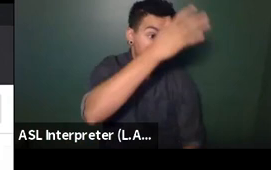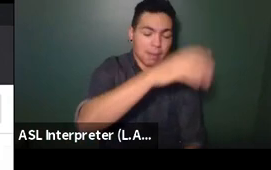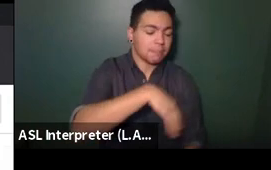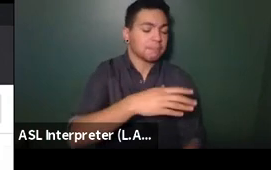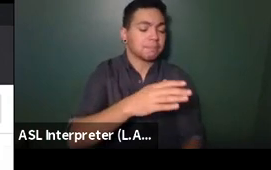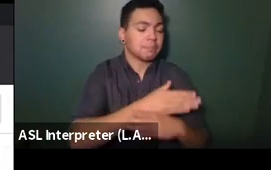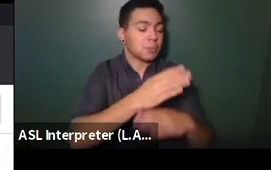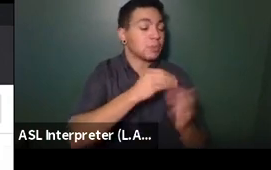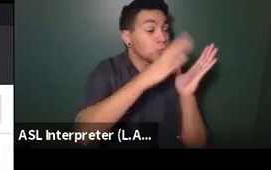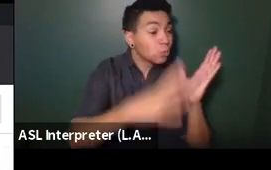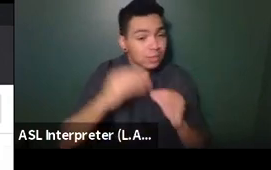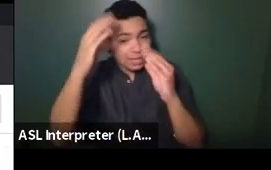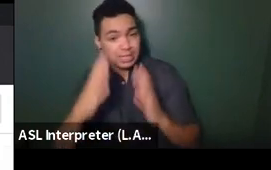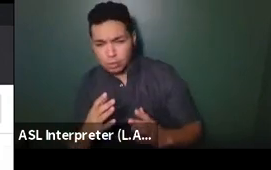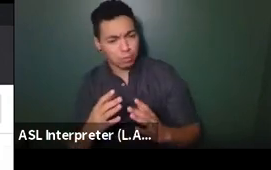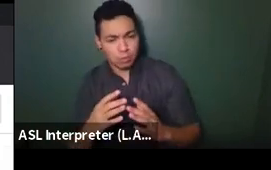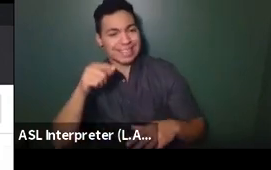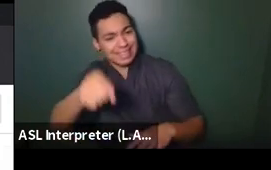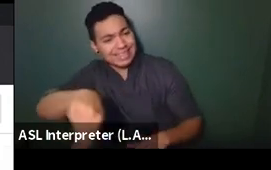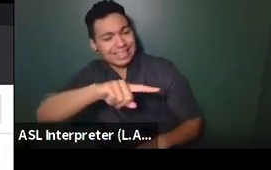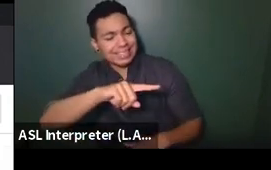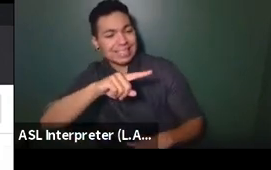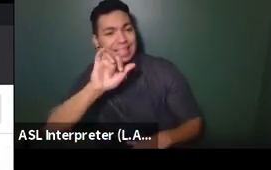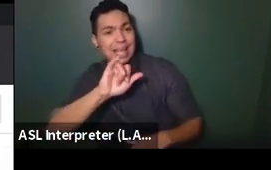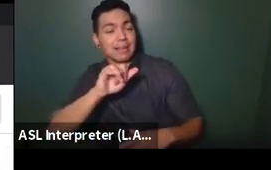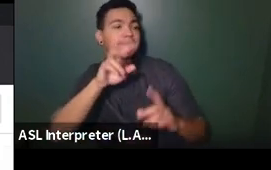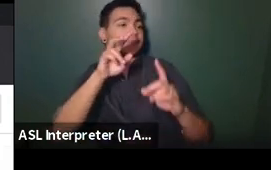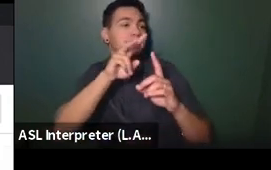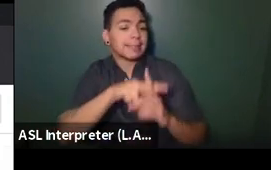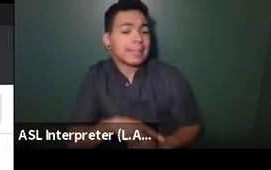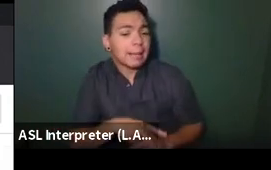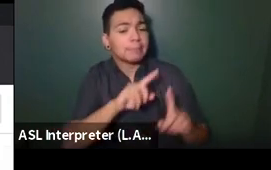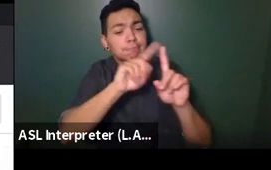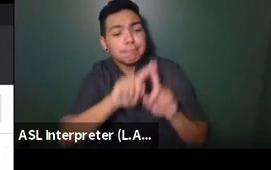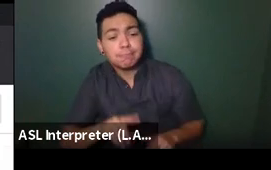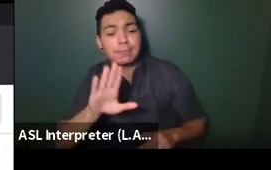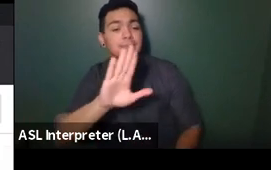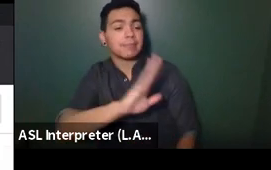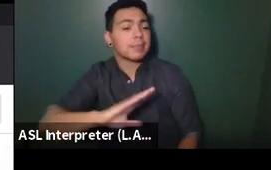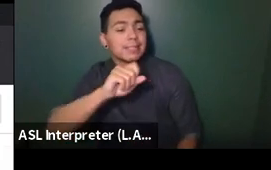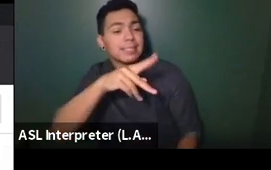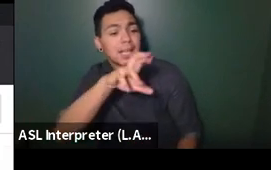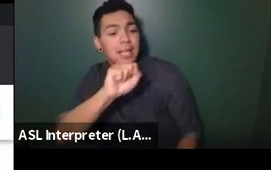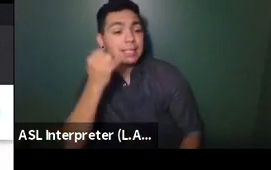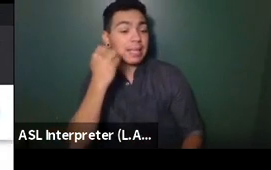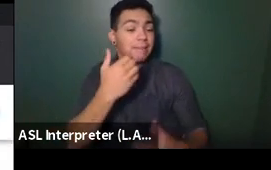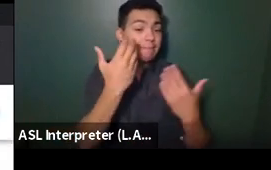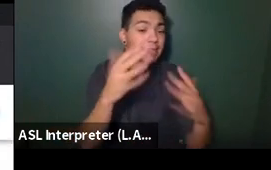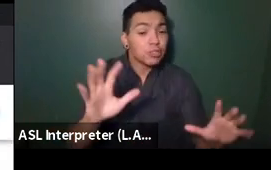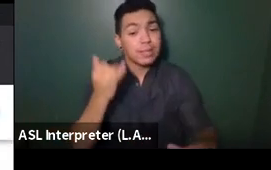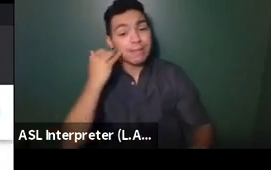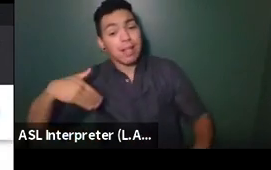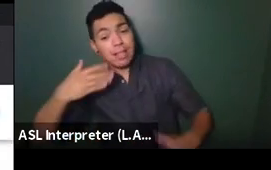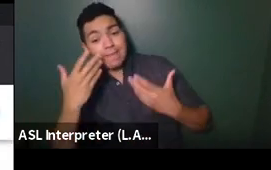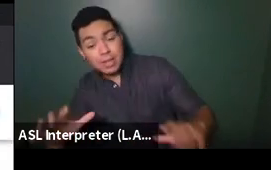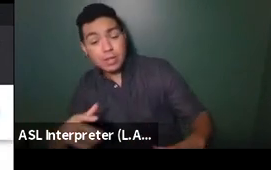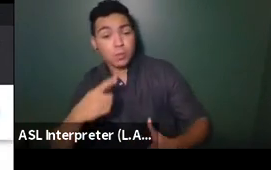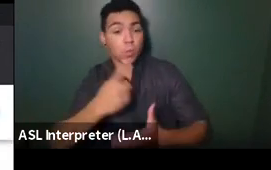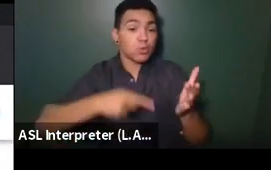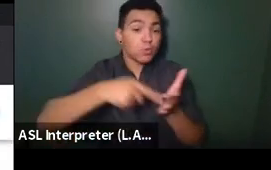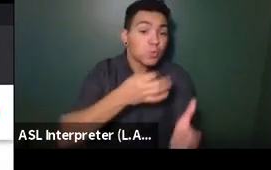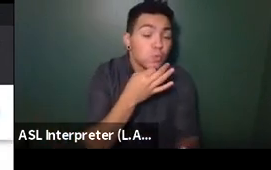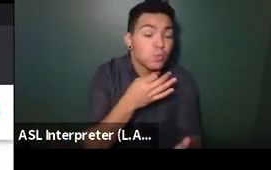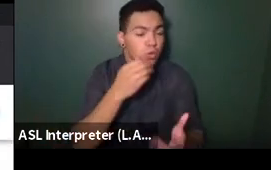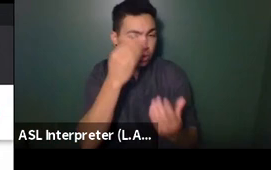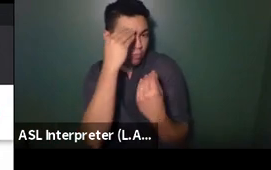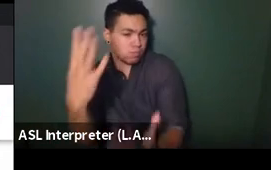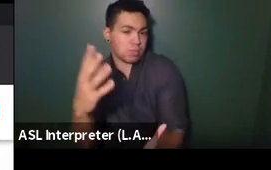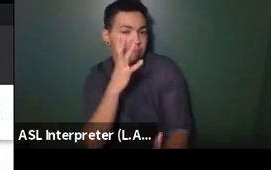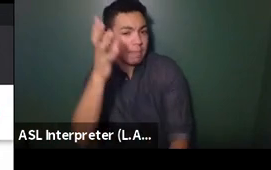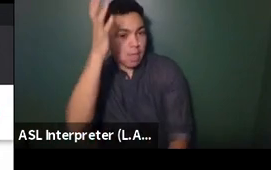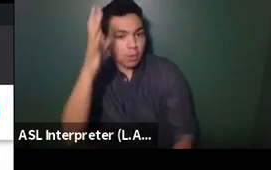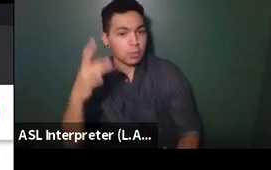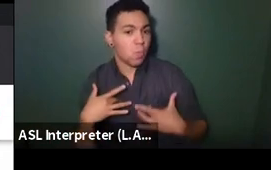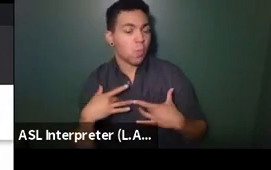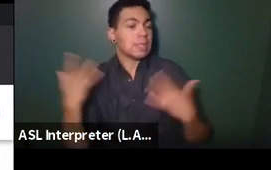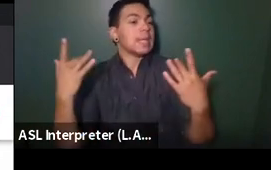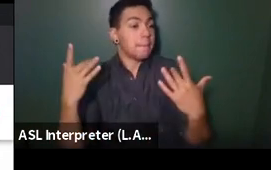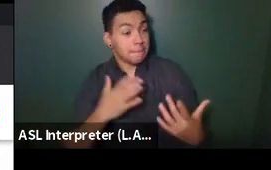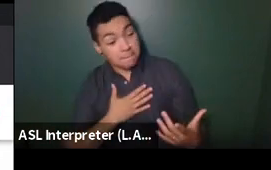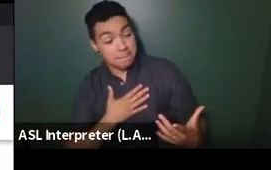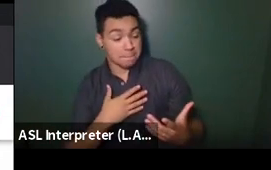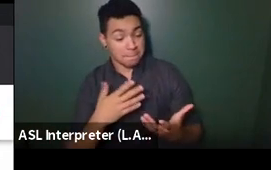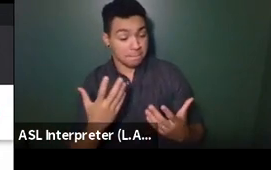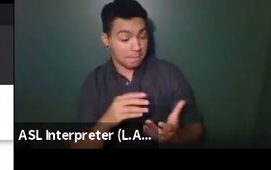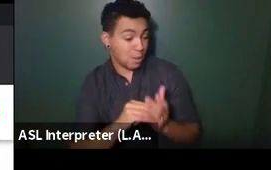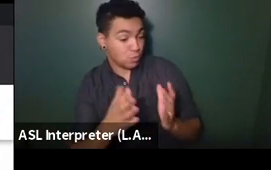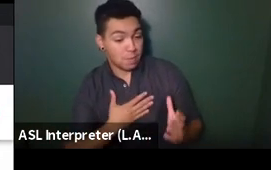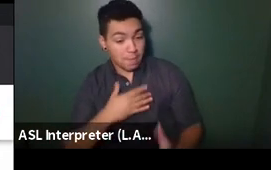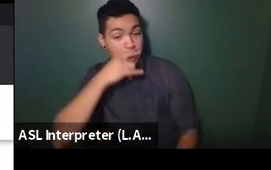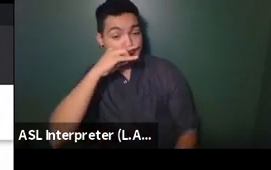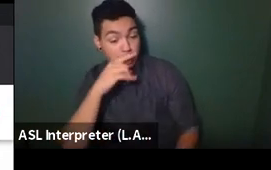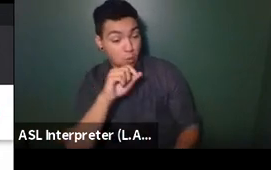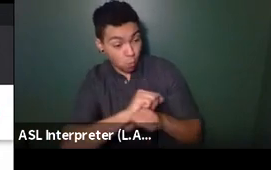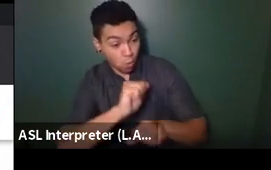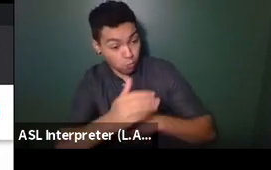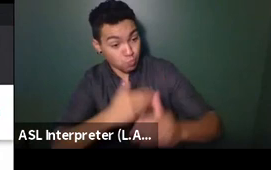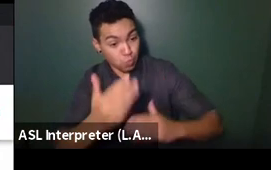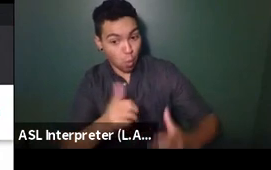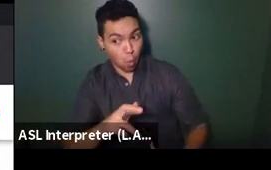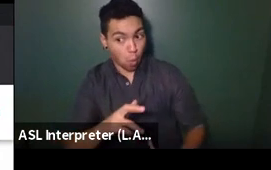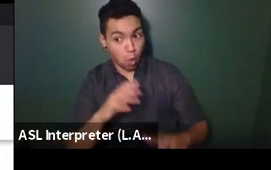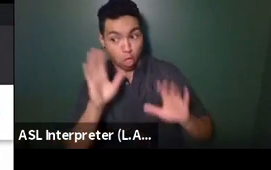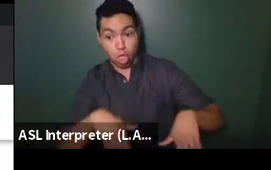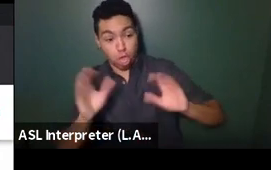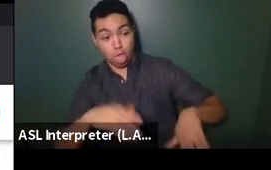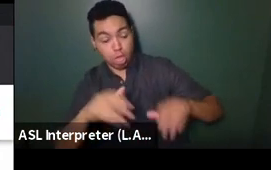Jeff Crawford: This is the level of these are the assignments and there's their status has been turned in, not complete, what's coming up to give a feel for is, is my learner, my child, working or not working and kind of what's coming along. It's kinda like the forecast.